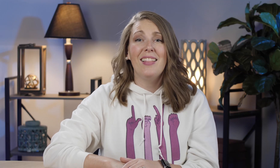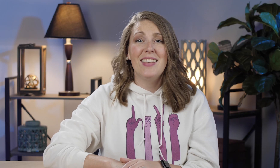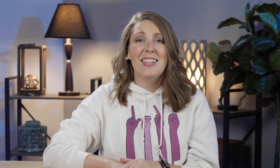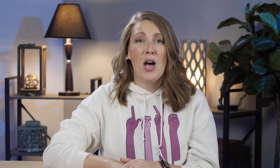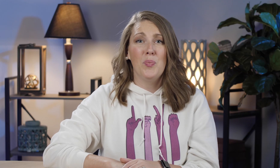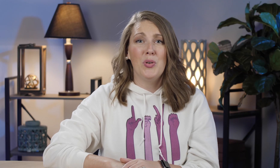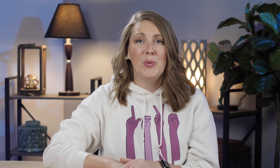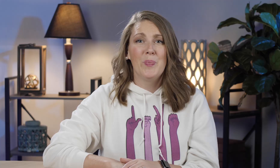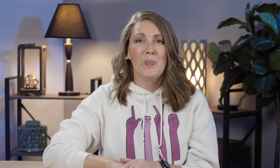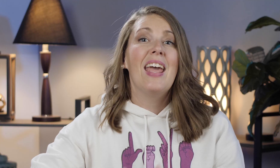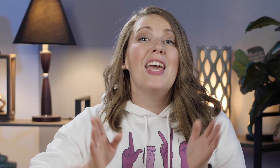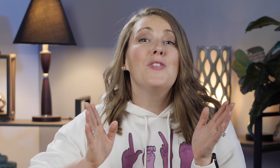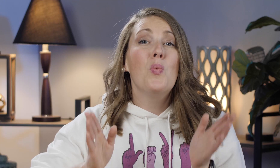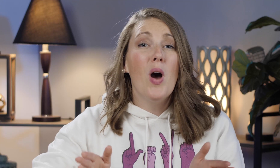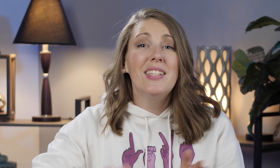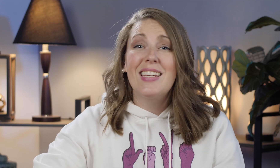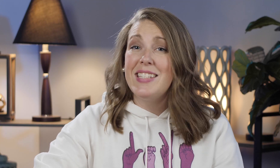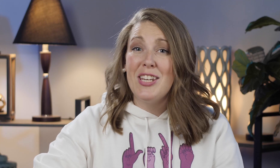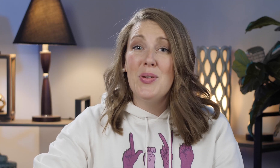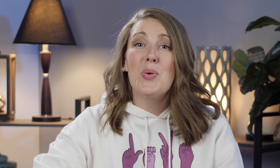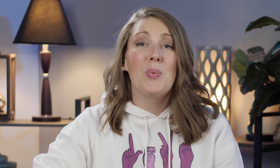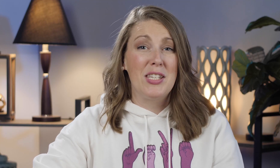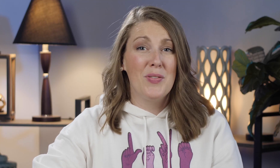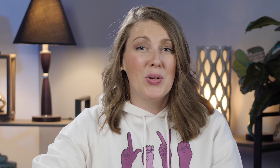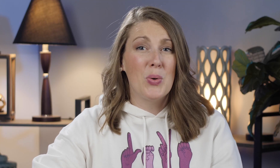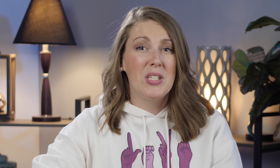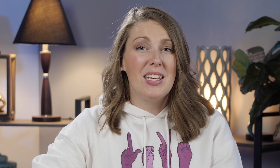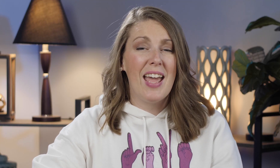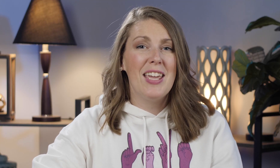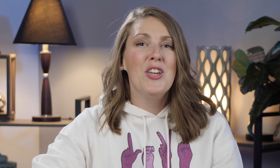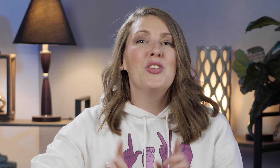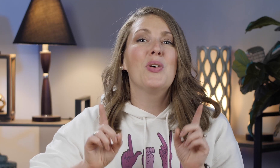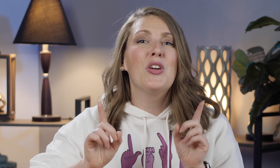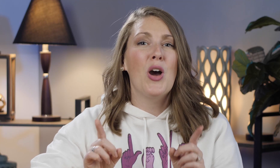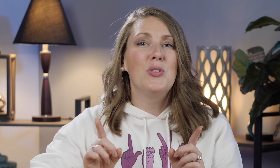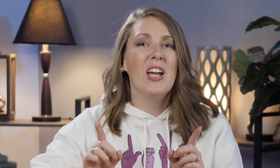that lesson helpful if you want to continue the rest of the course today you can go check